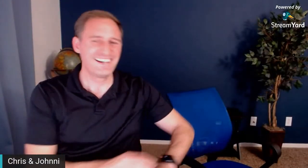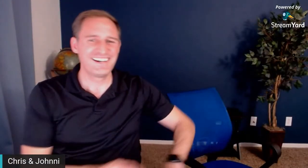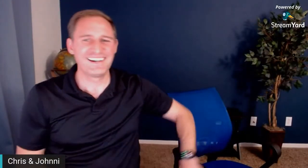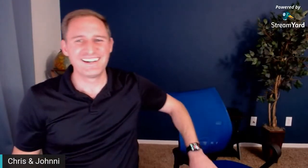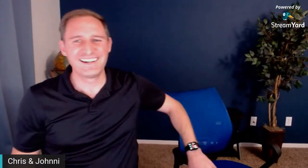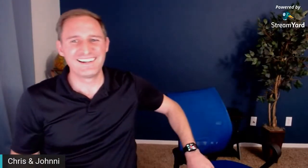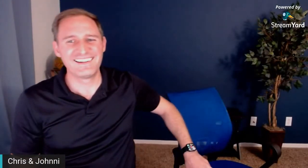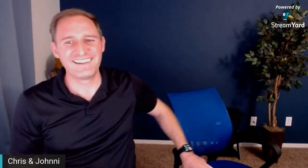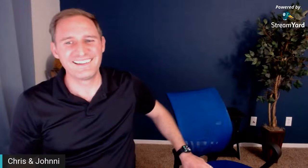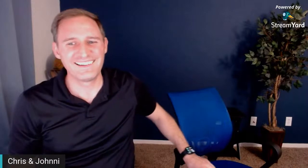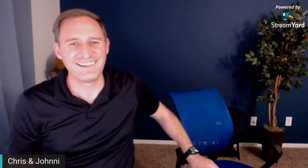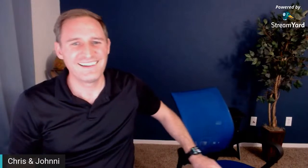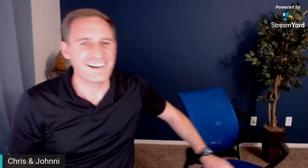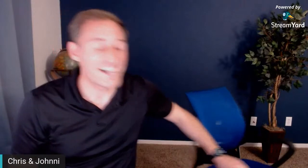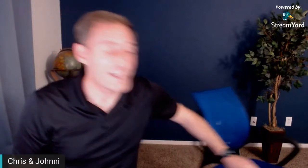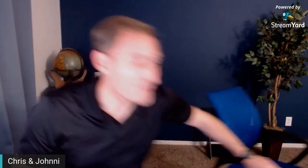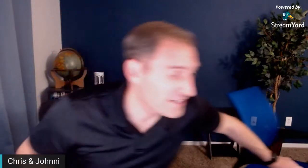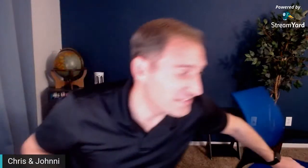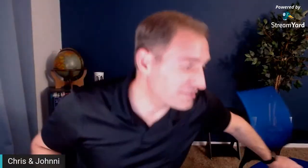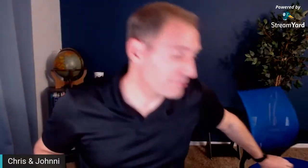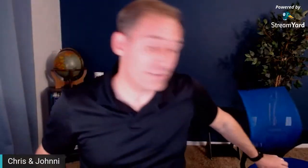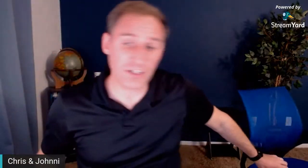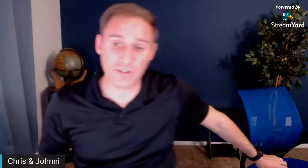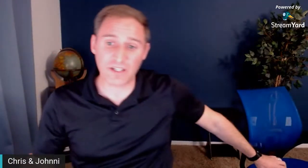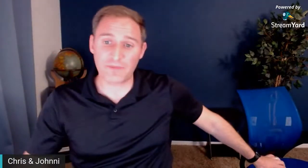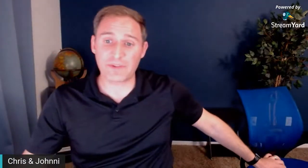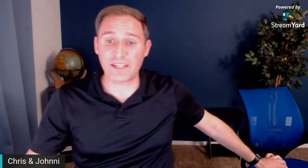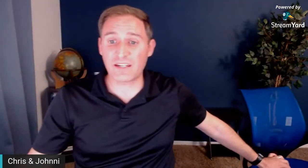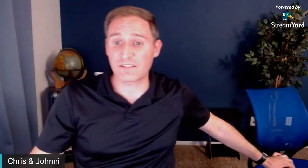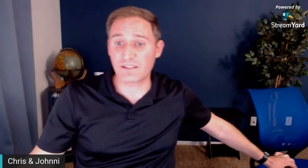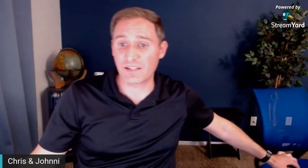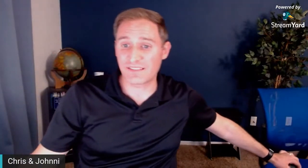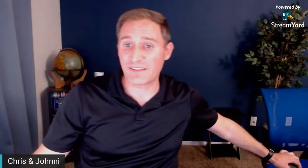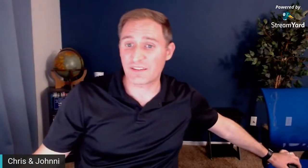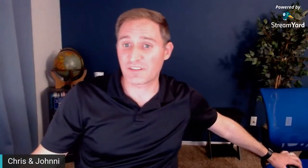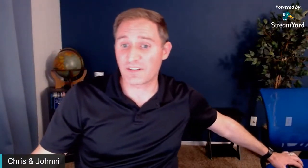oh because she always called me um okay so really quick i've been getting i see that there's a lot